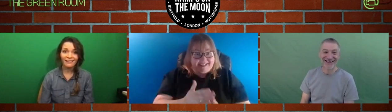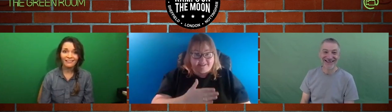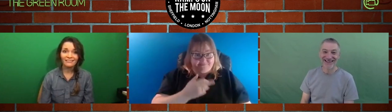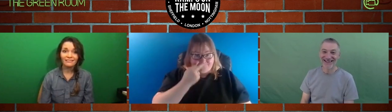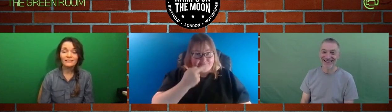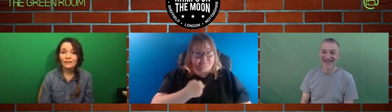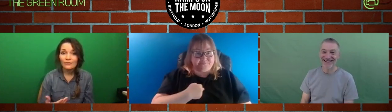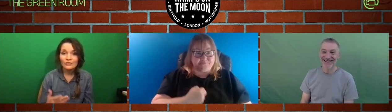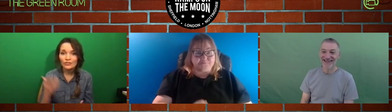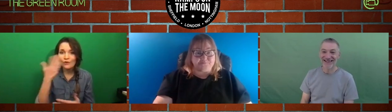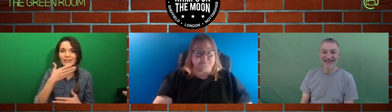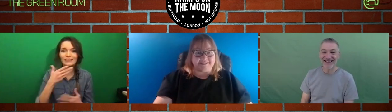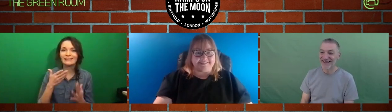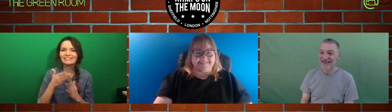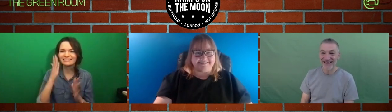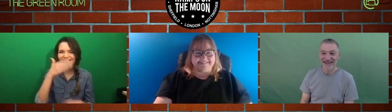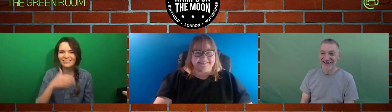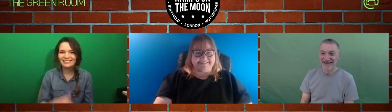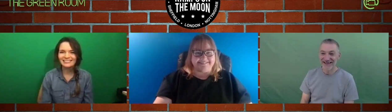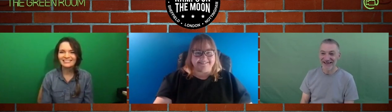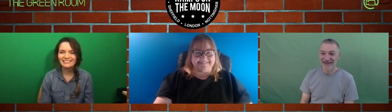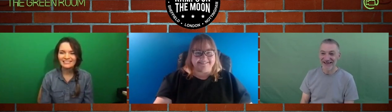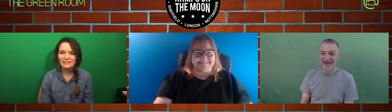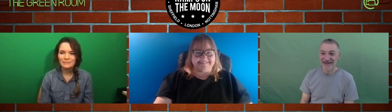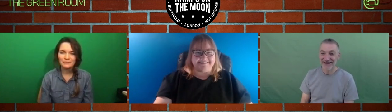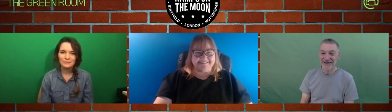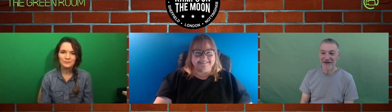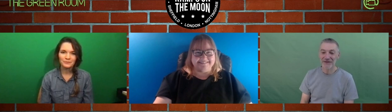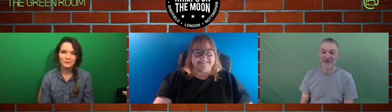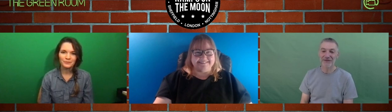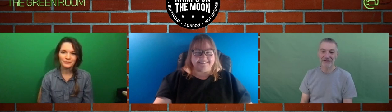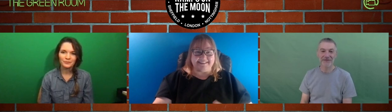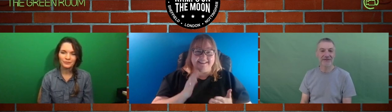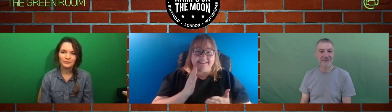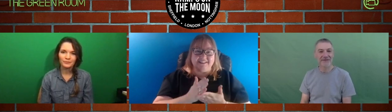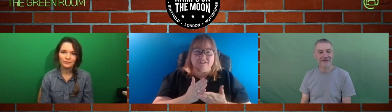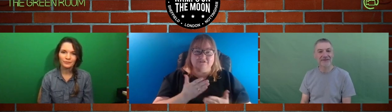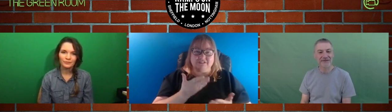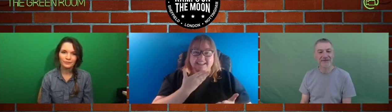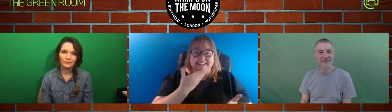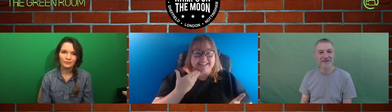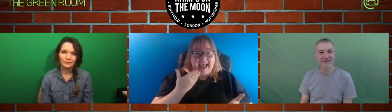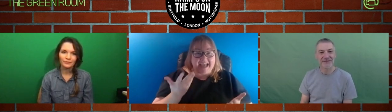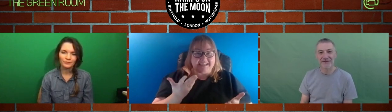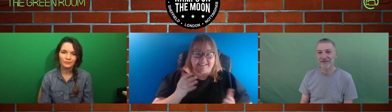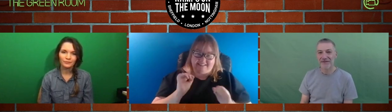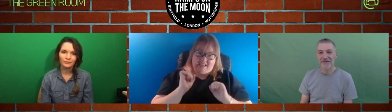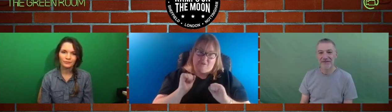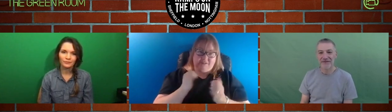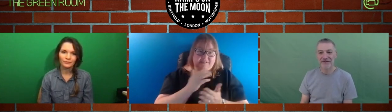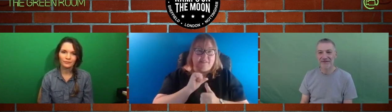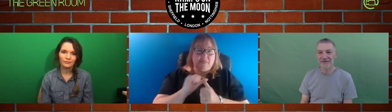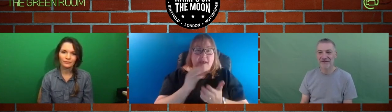Sorry go on Kirsty. KP: I was just saying but that's nice if we're talking about a best bit. If for you that sums up